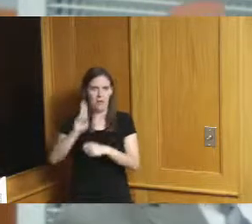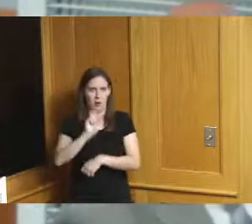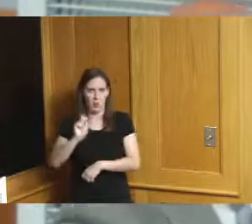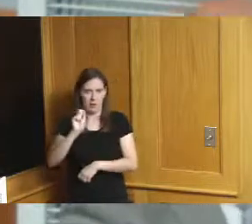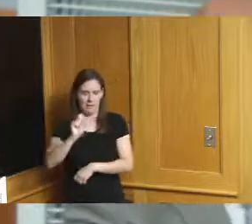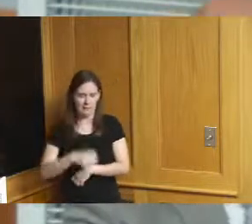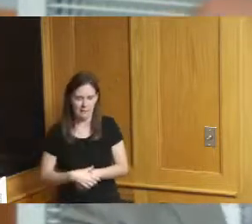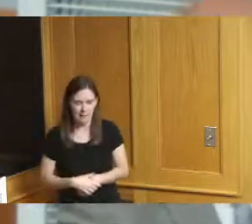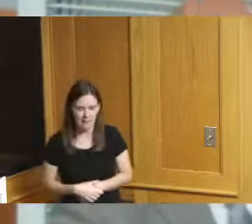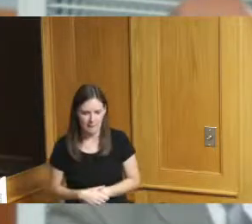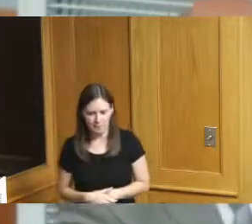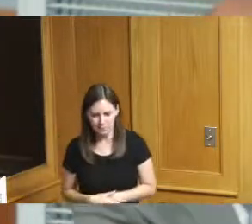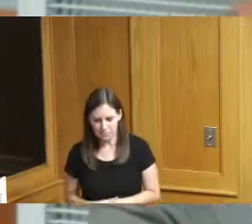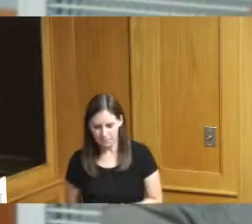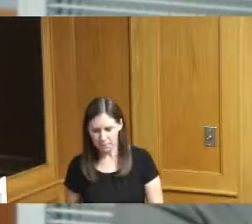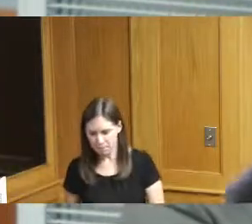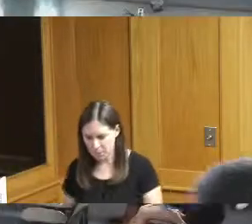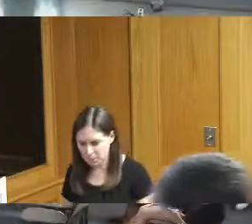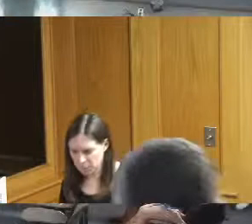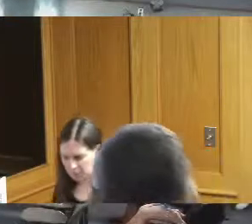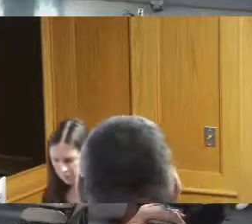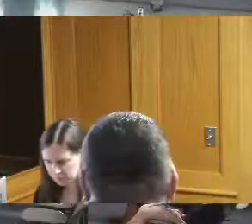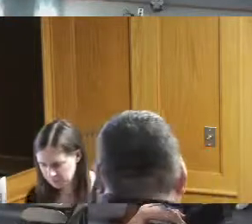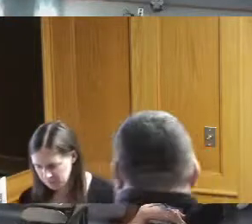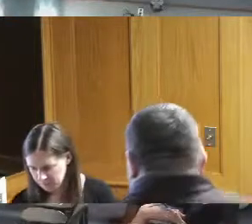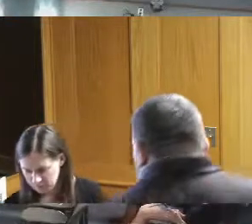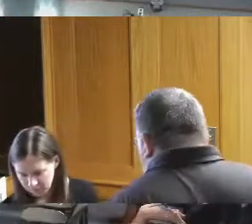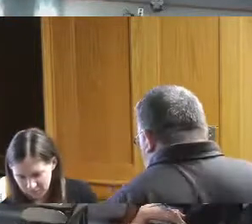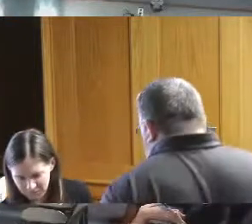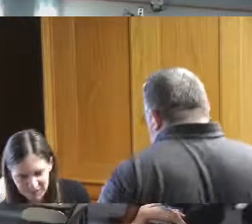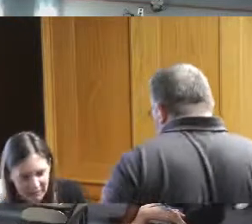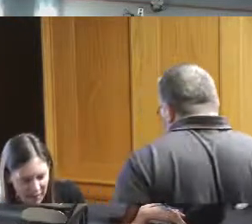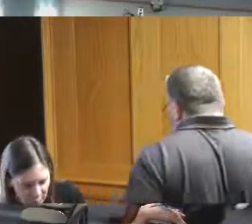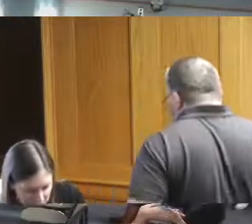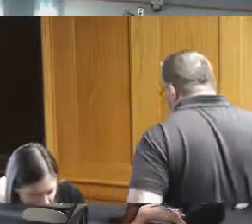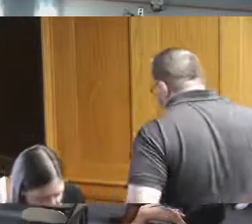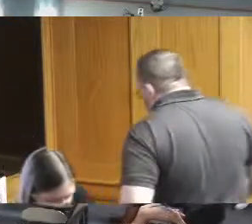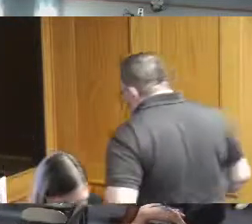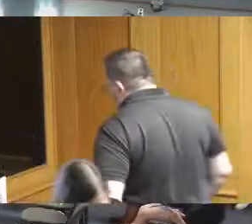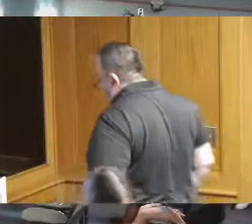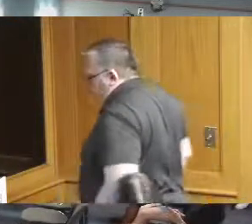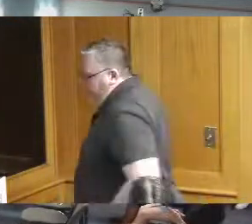i i remember um it was told to me on the on your website about the drivers you're trying to recruit